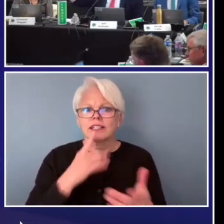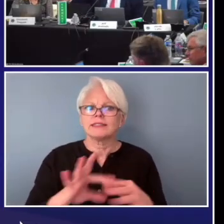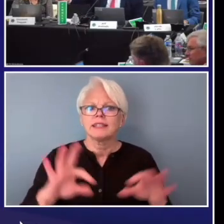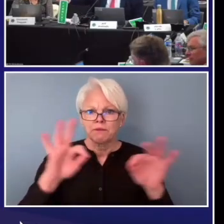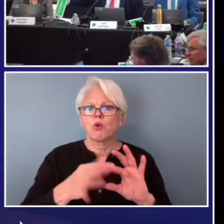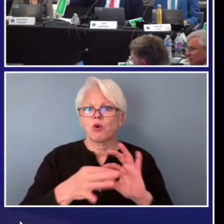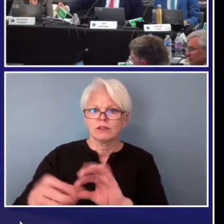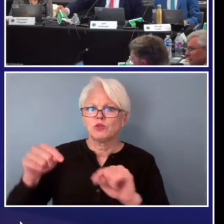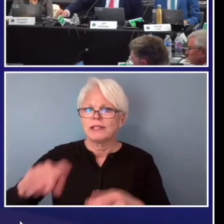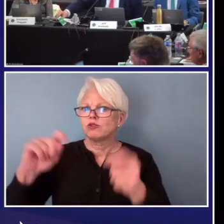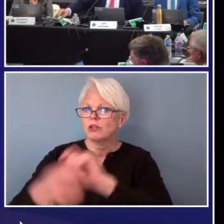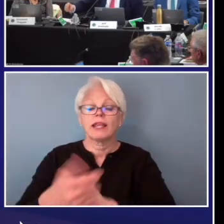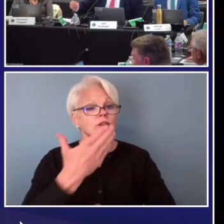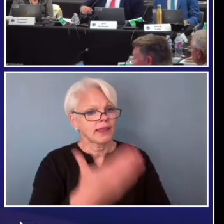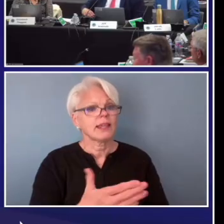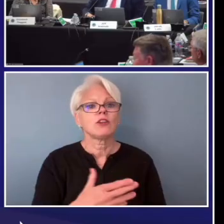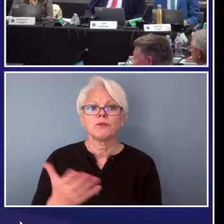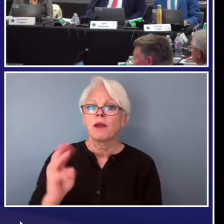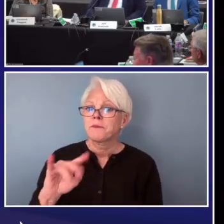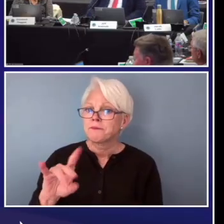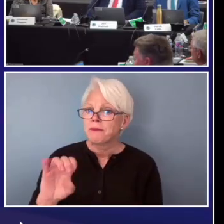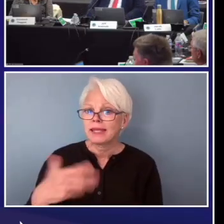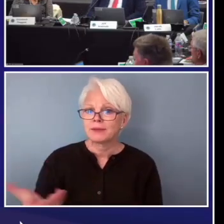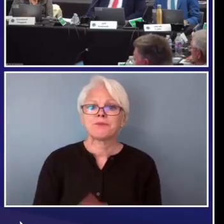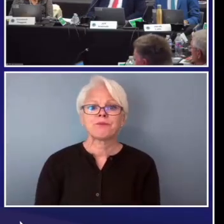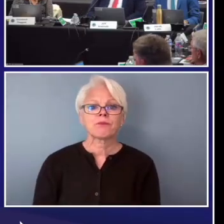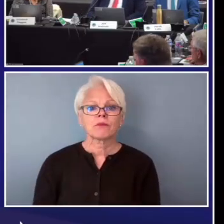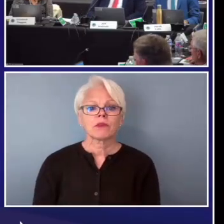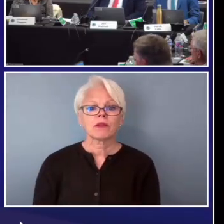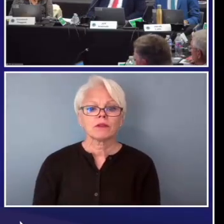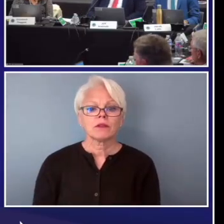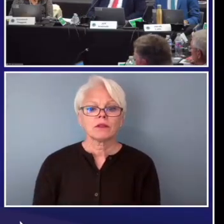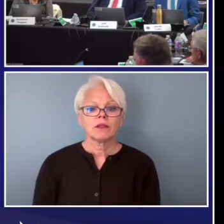Thank you. Mike, you have the floor. I just wanted to ask a point of clarification on